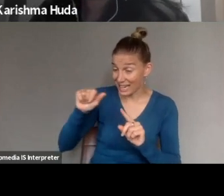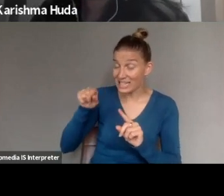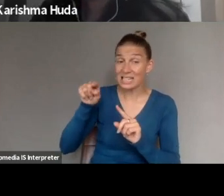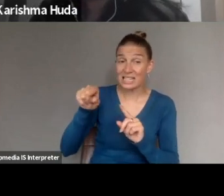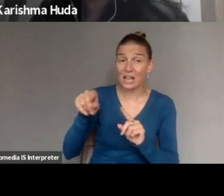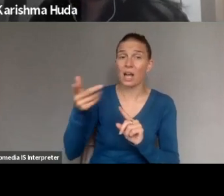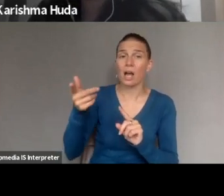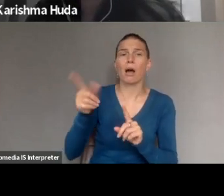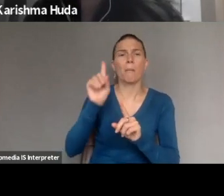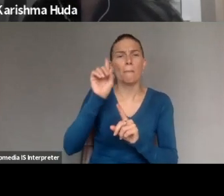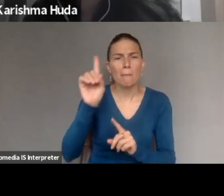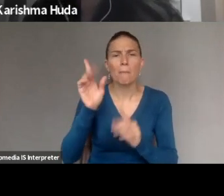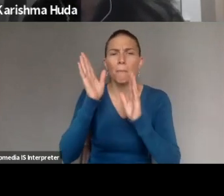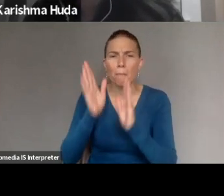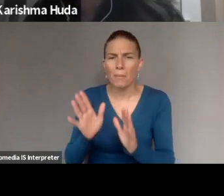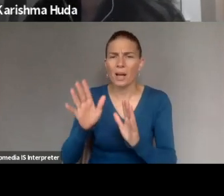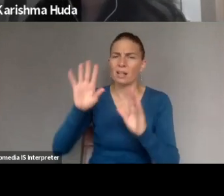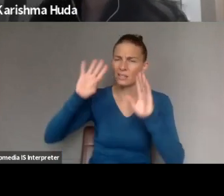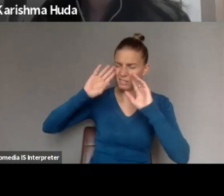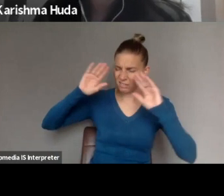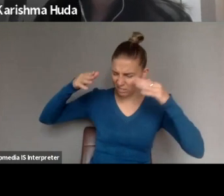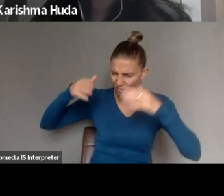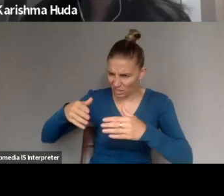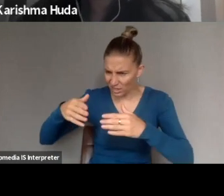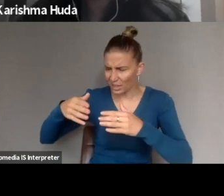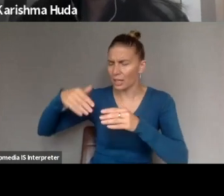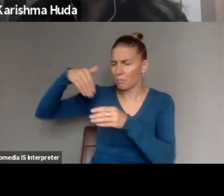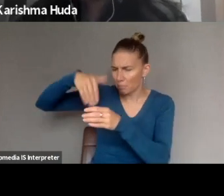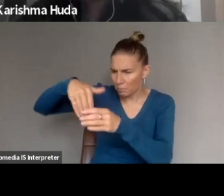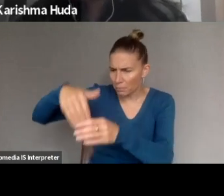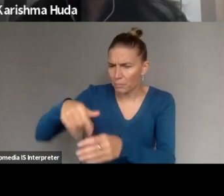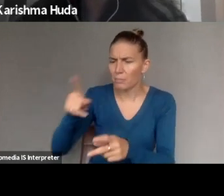and a disability database and a disability assessment are already underway.